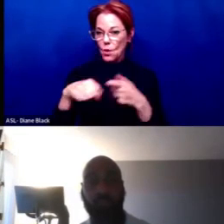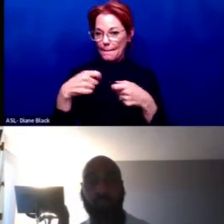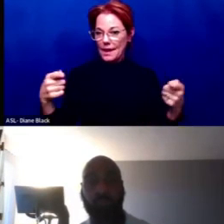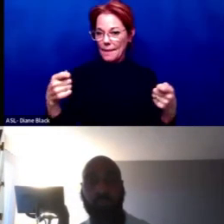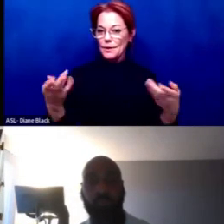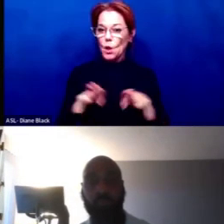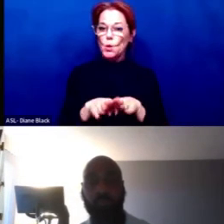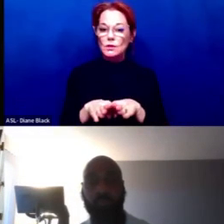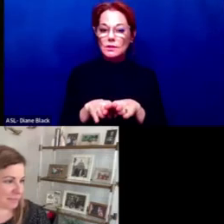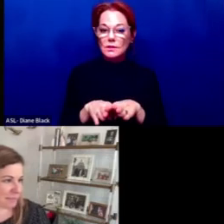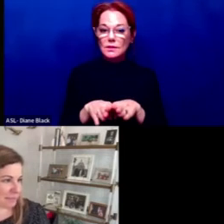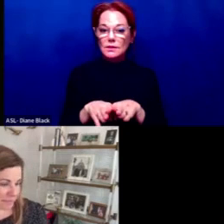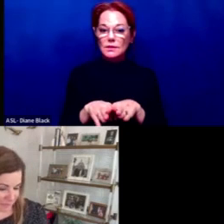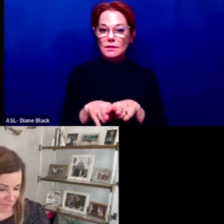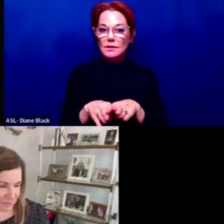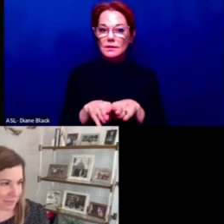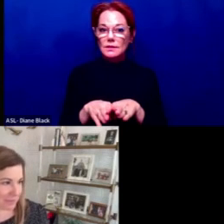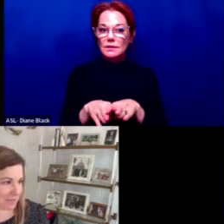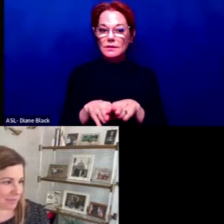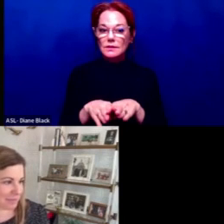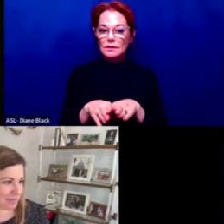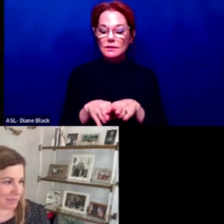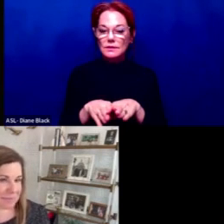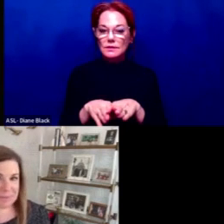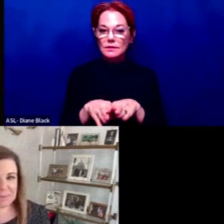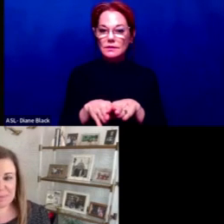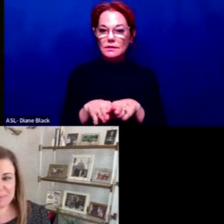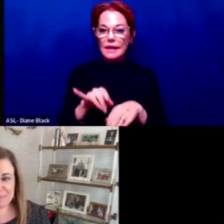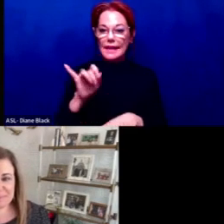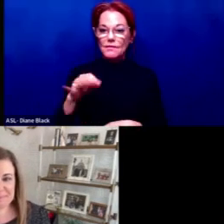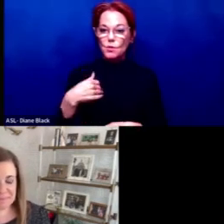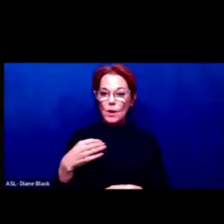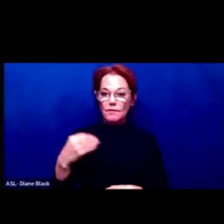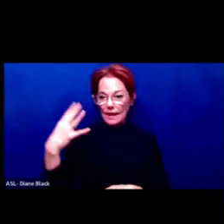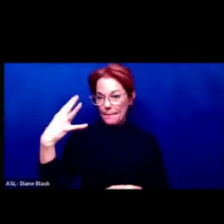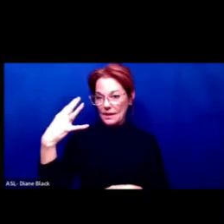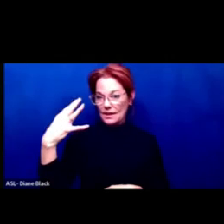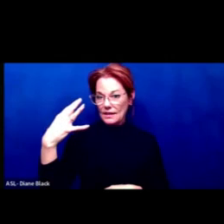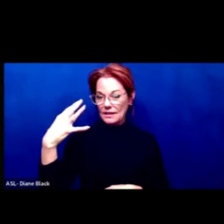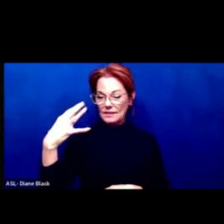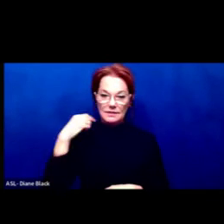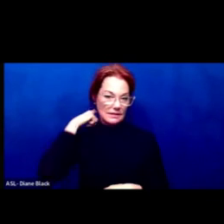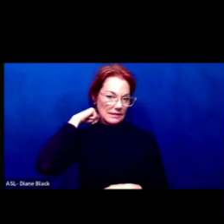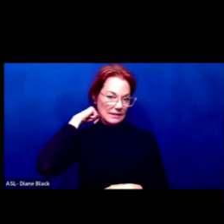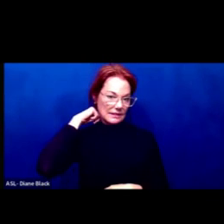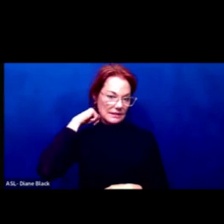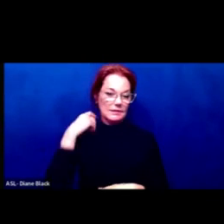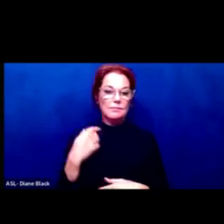don't know if you put your camera. If you put your camera on, they can pinpoint you. But in the meantime, please fill out